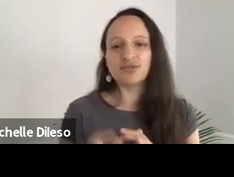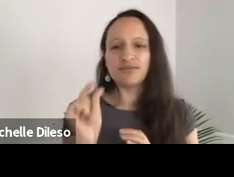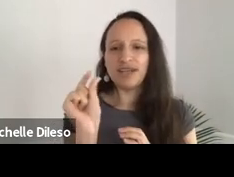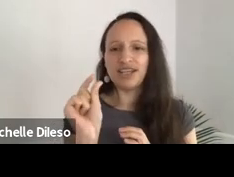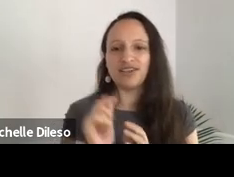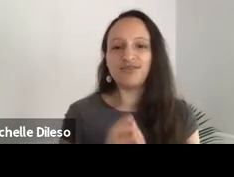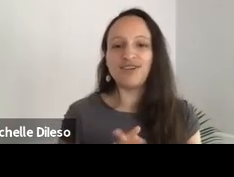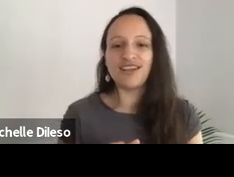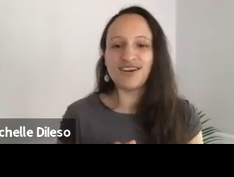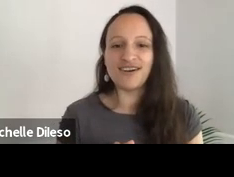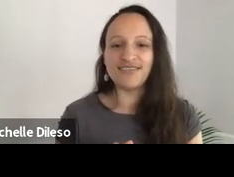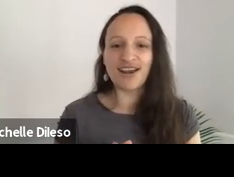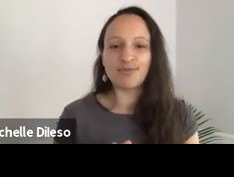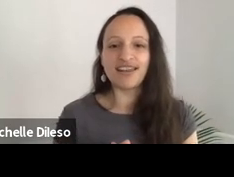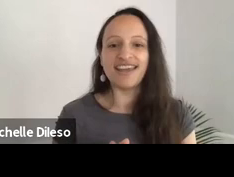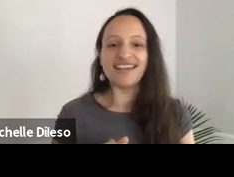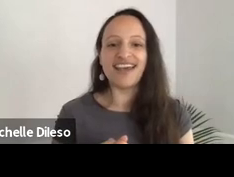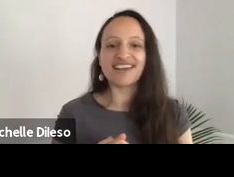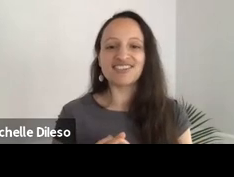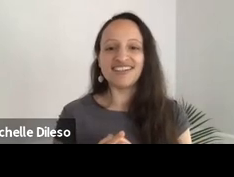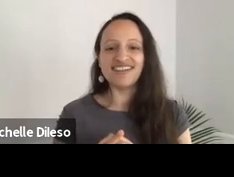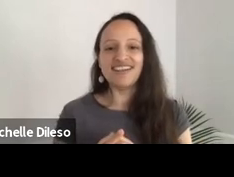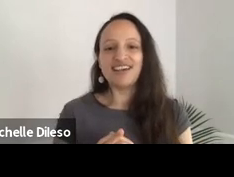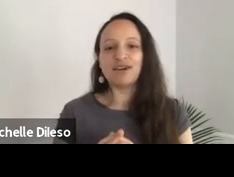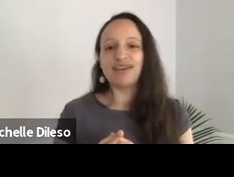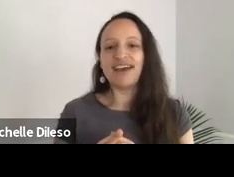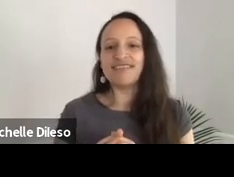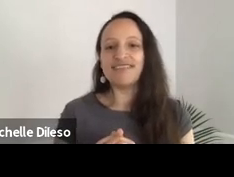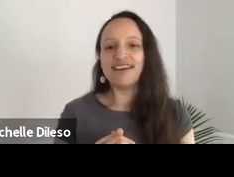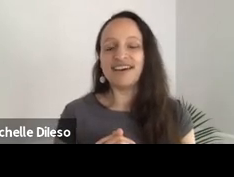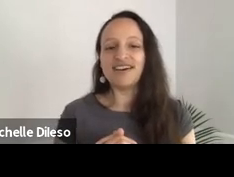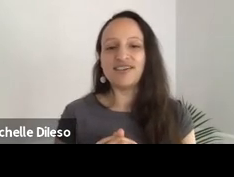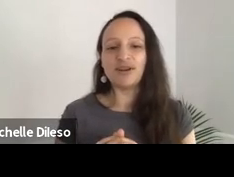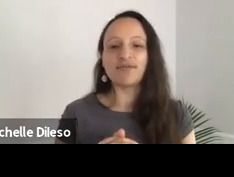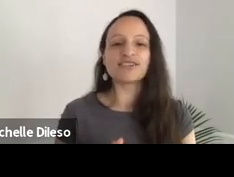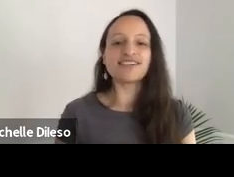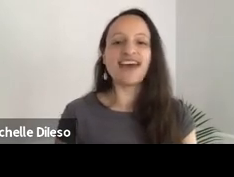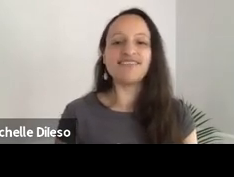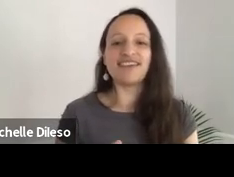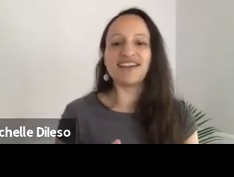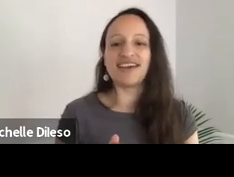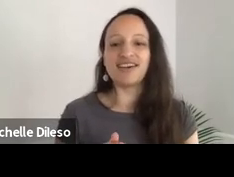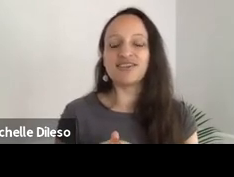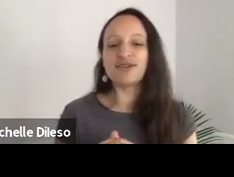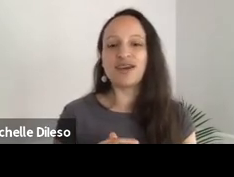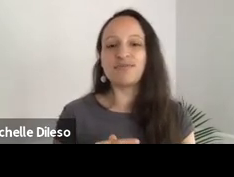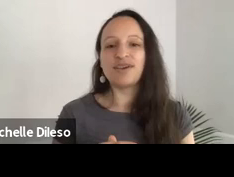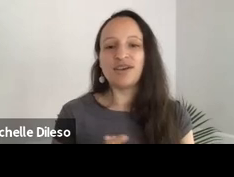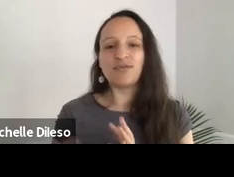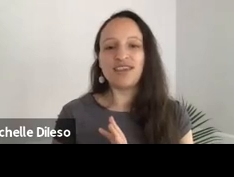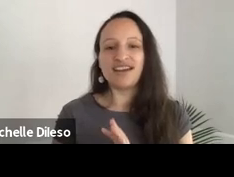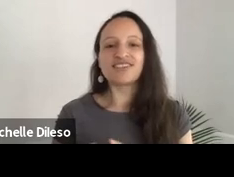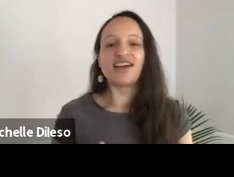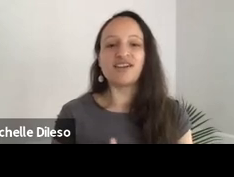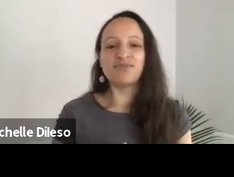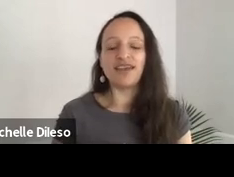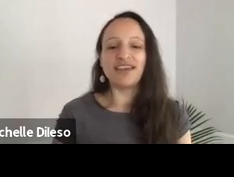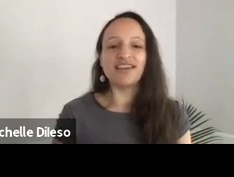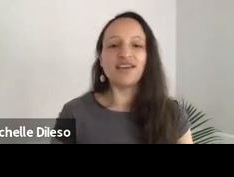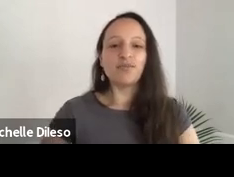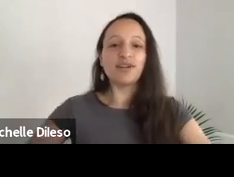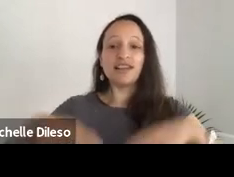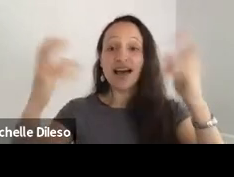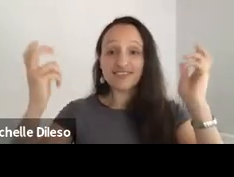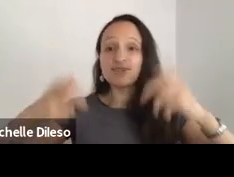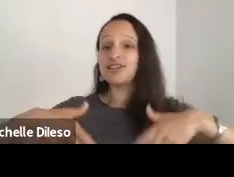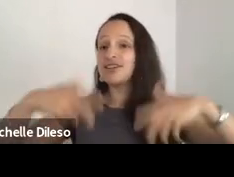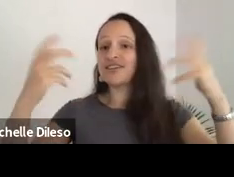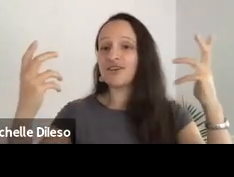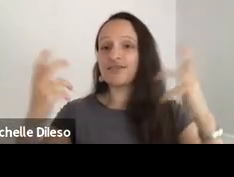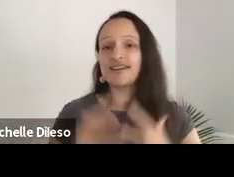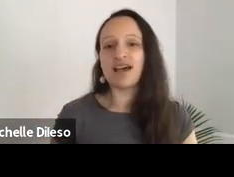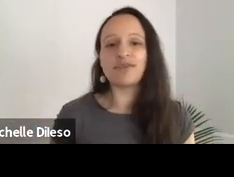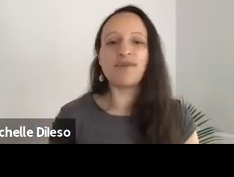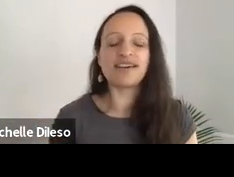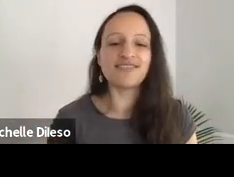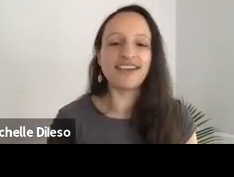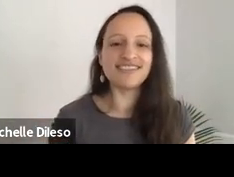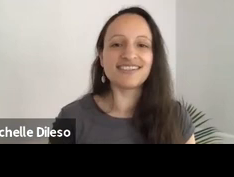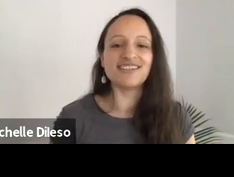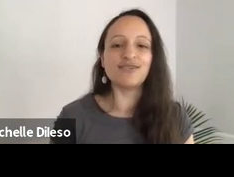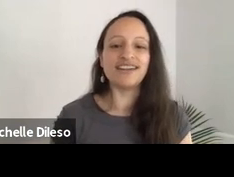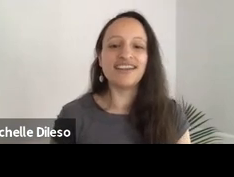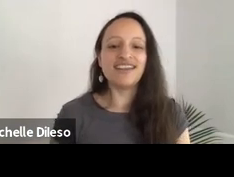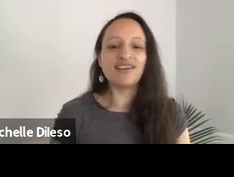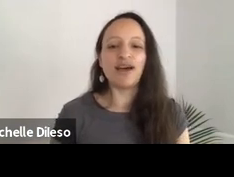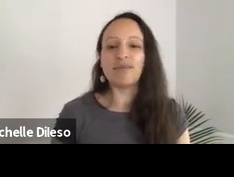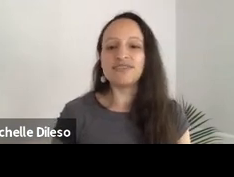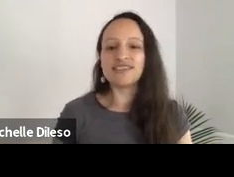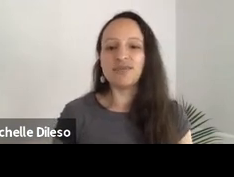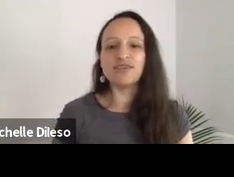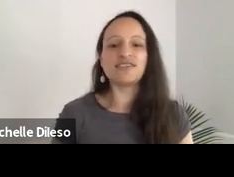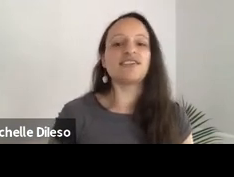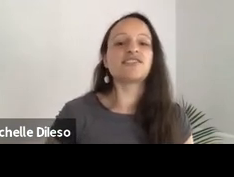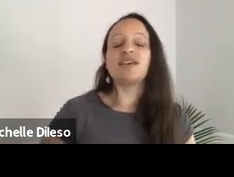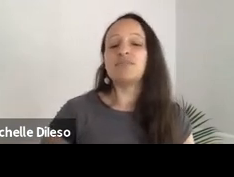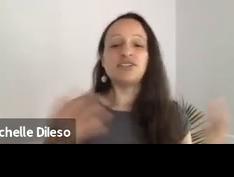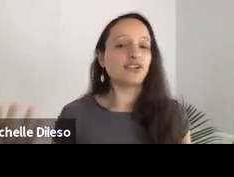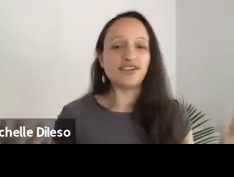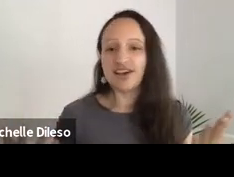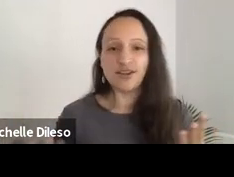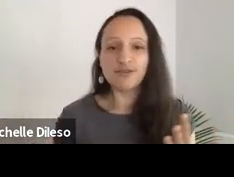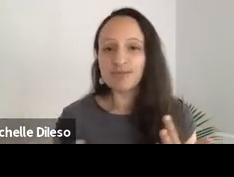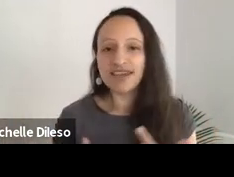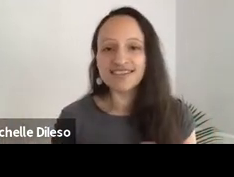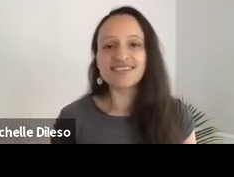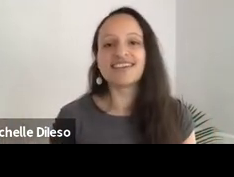We also have a short mini video of airplay in action, where we have one of our staff and a grown up with a young child playing, putting lots of materials over on top of the box fans to see what what happens to them you see there's materials all over the